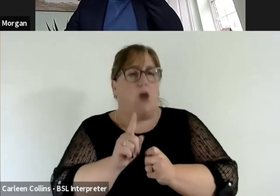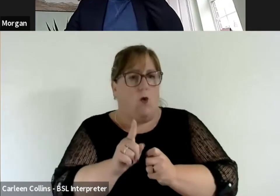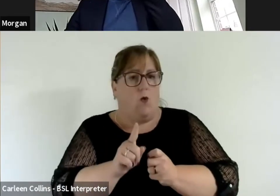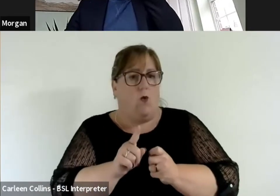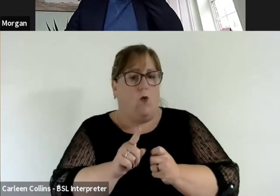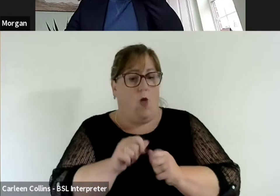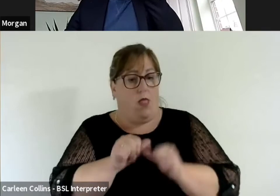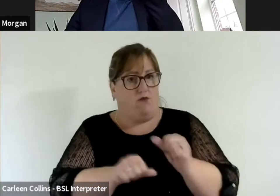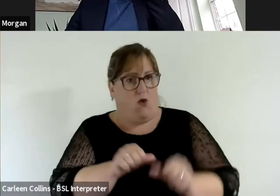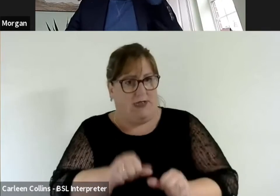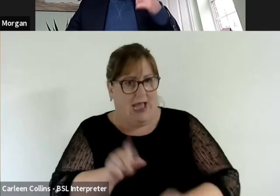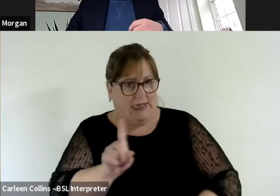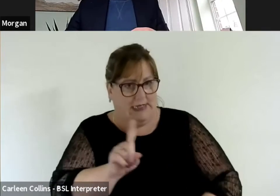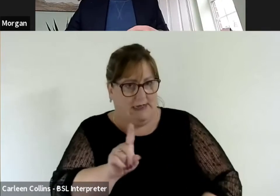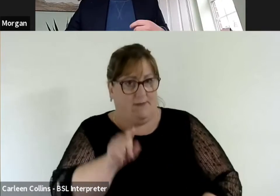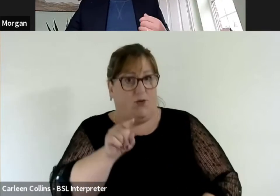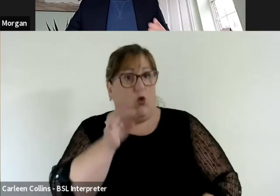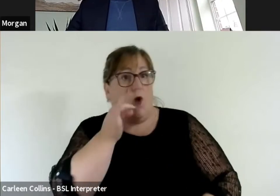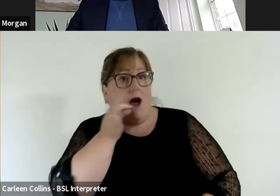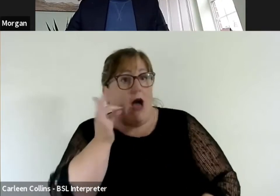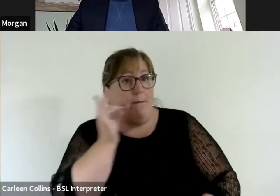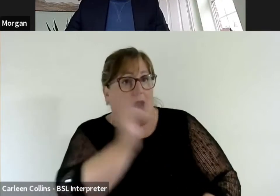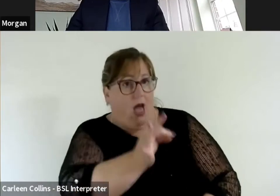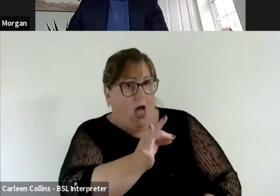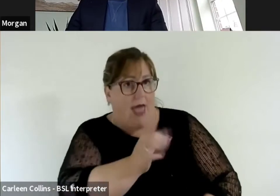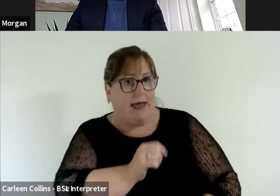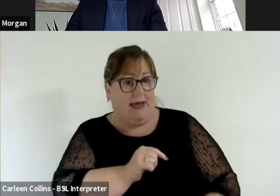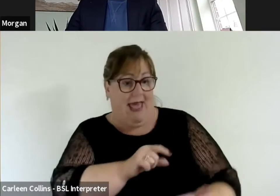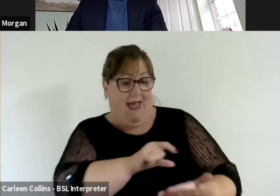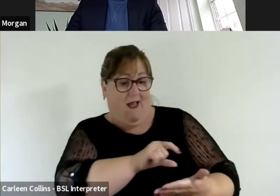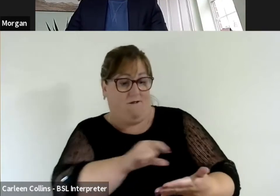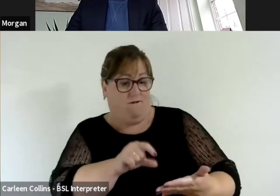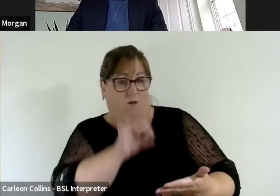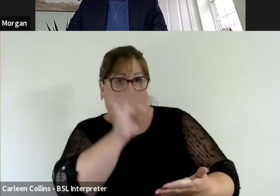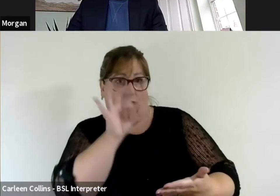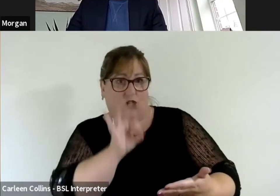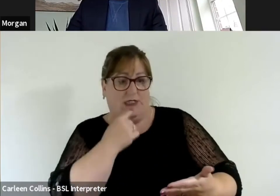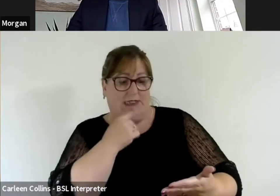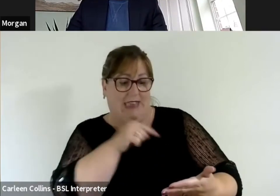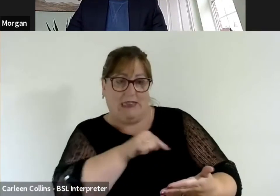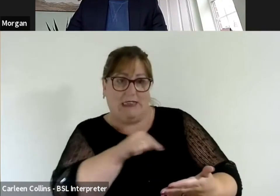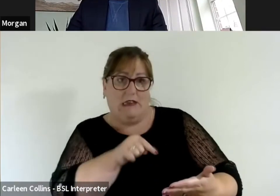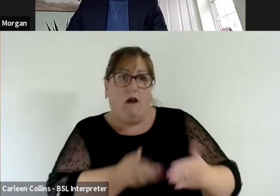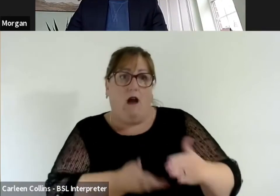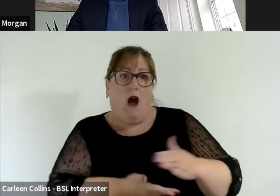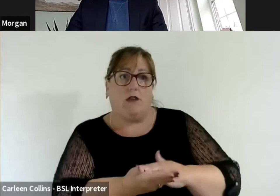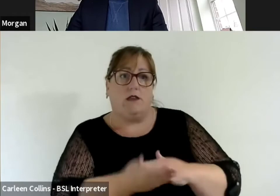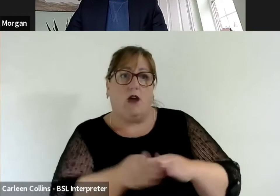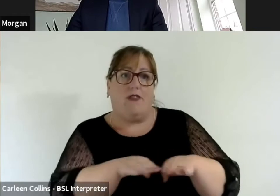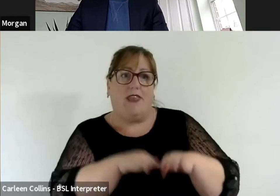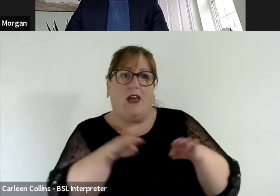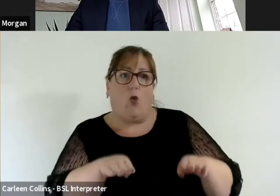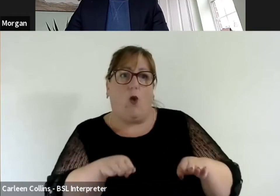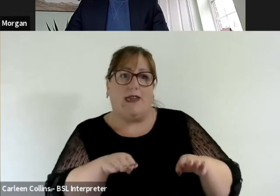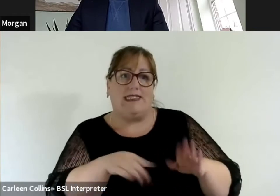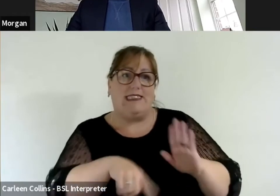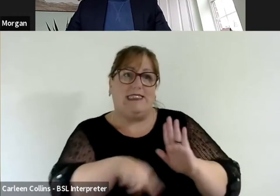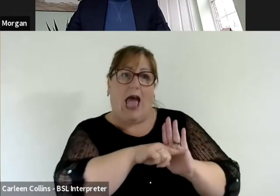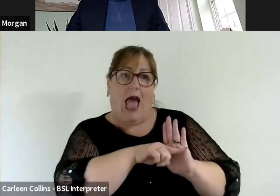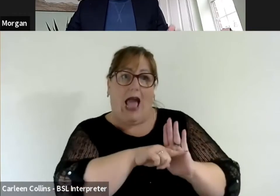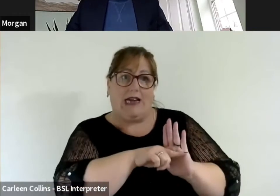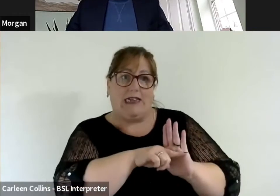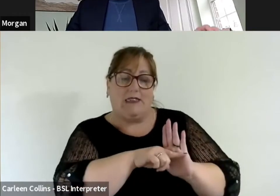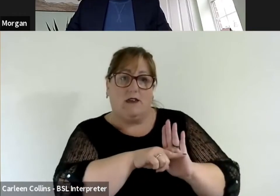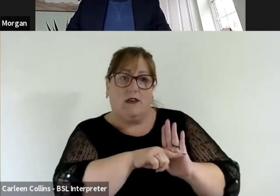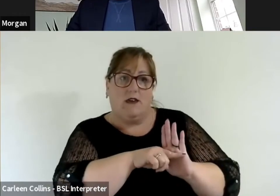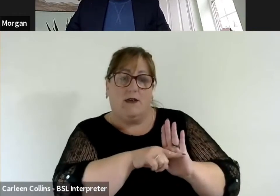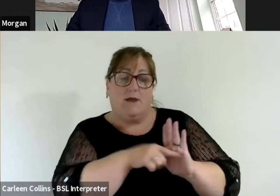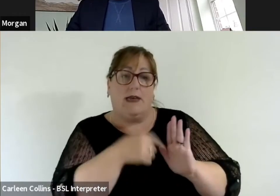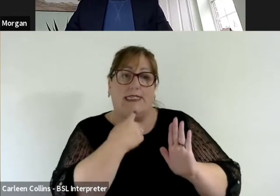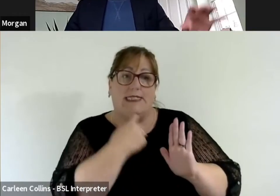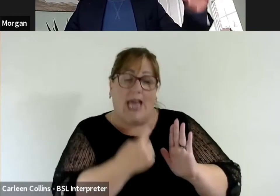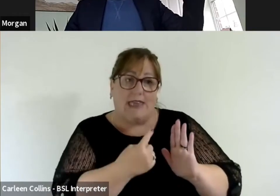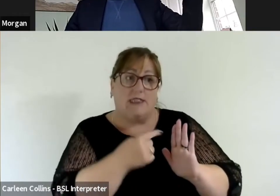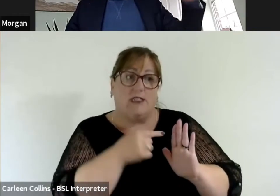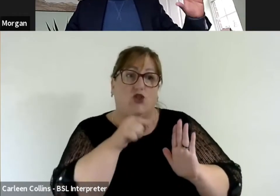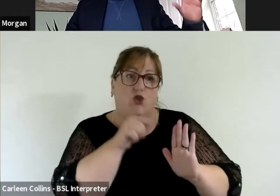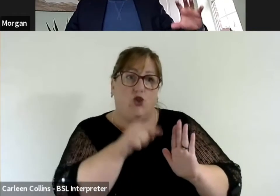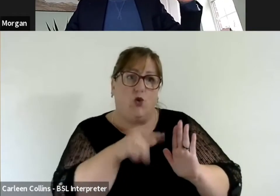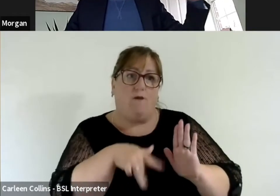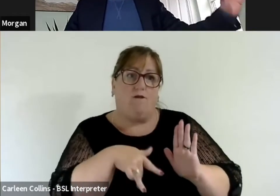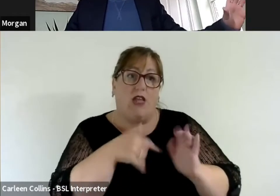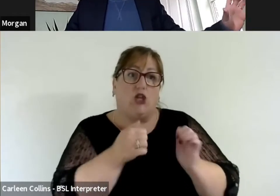that basis.